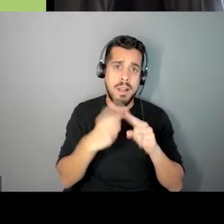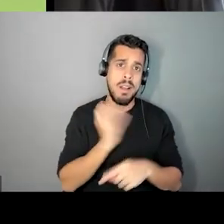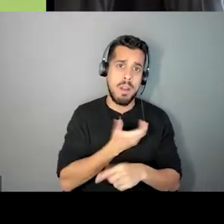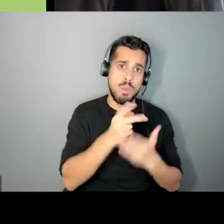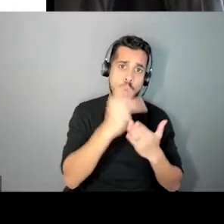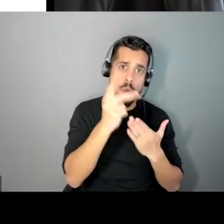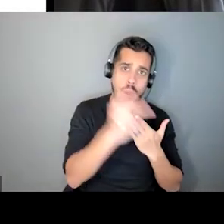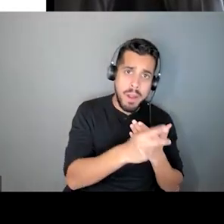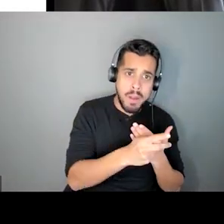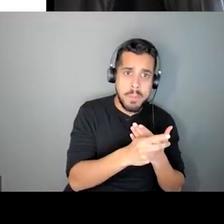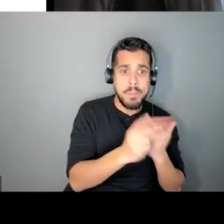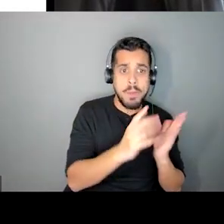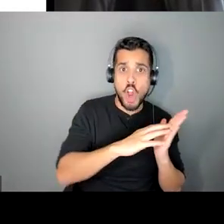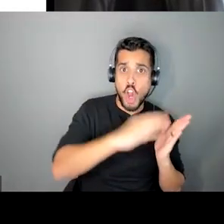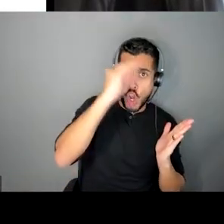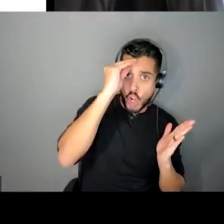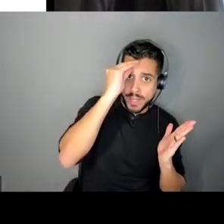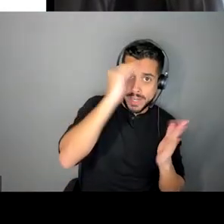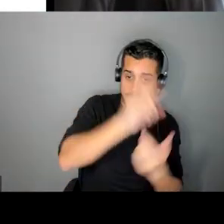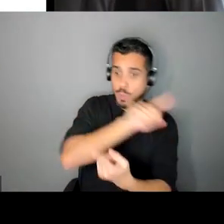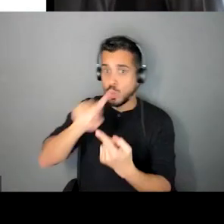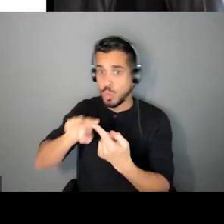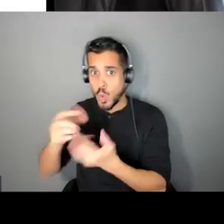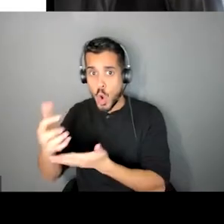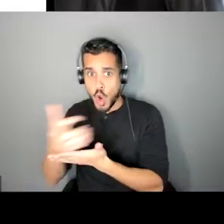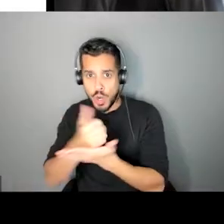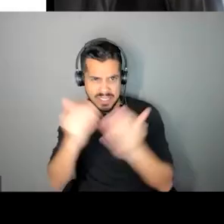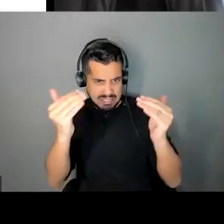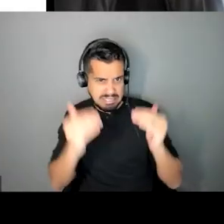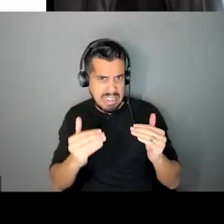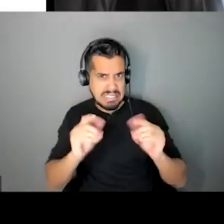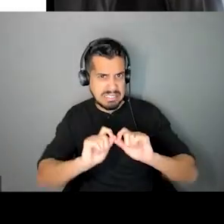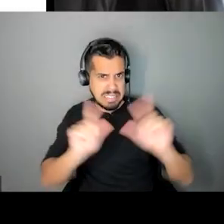uh... from learning to earning. Uh... if we can go to the next slide, please.